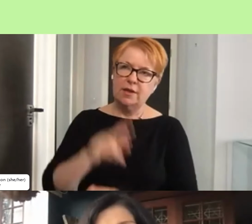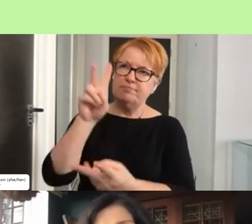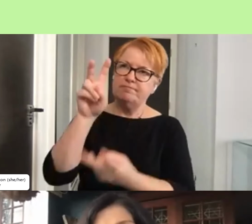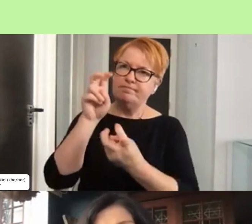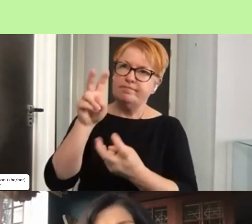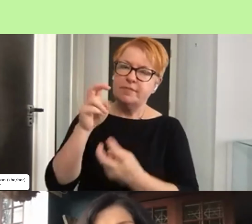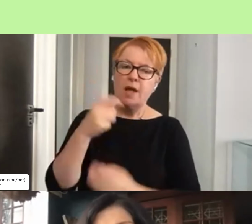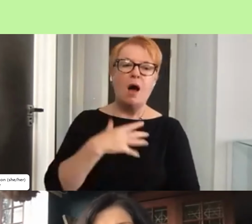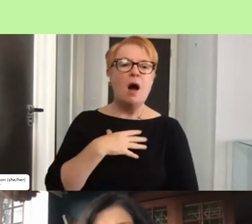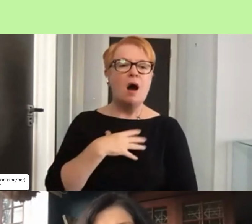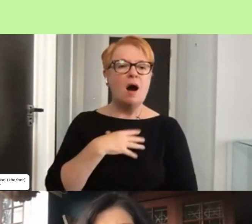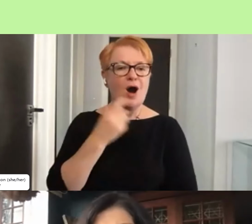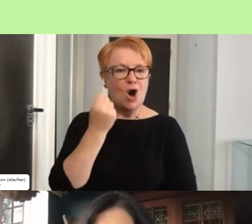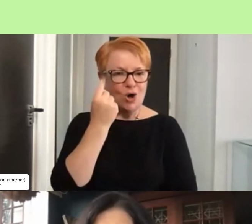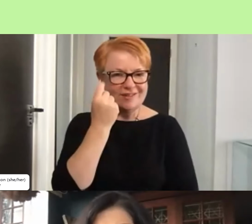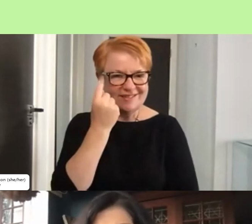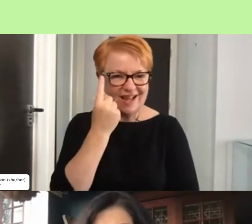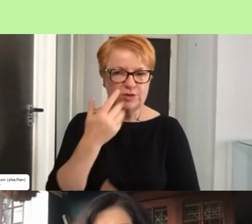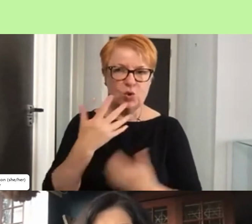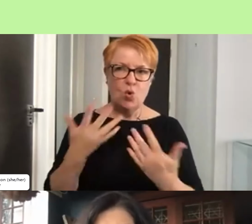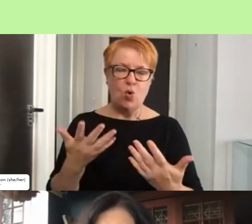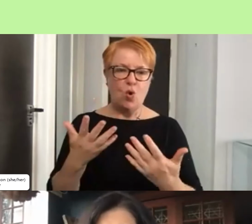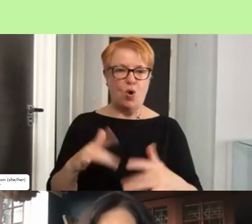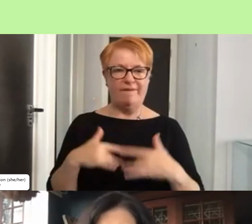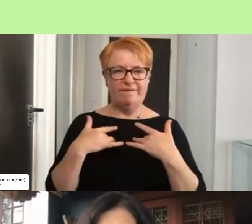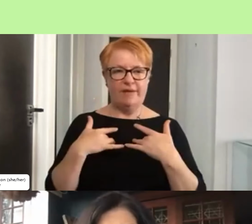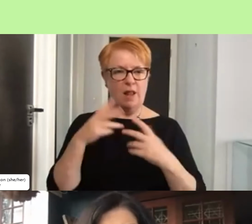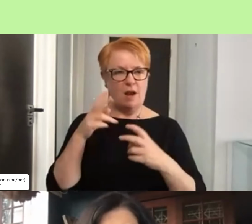is a crack or where an argument would fit within their world.